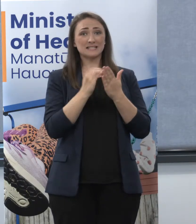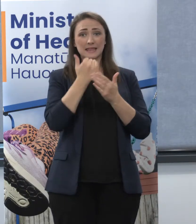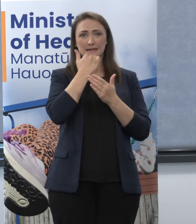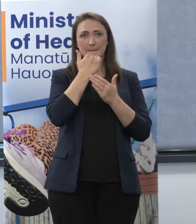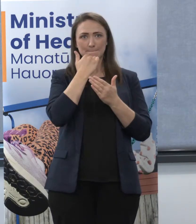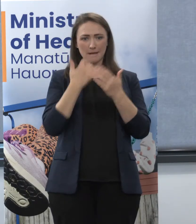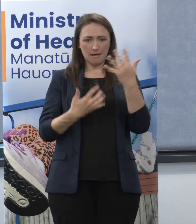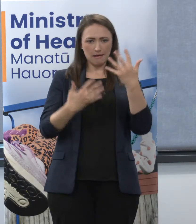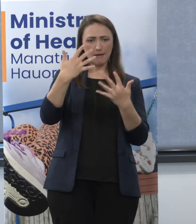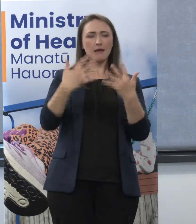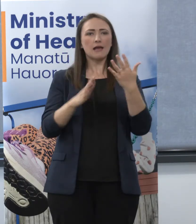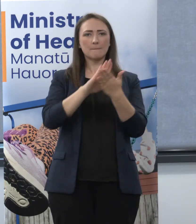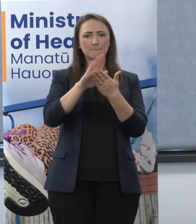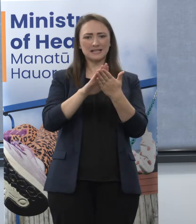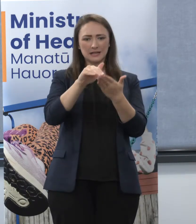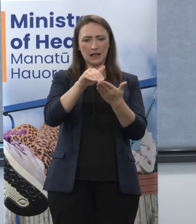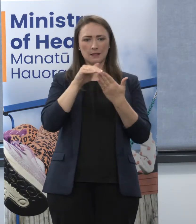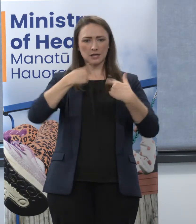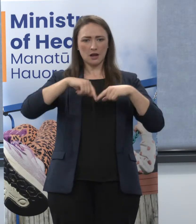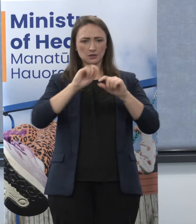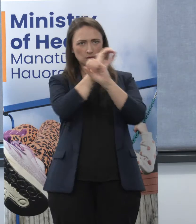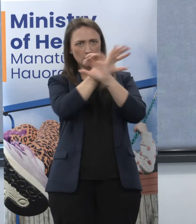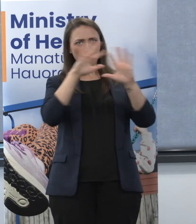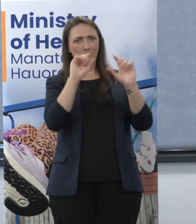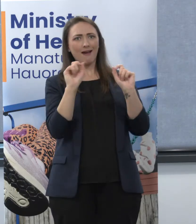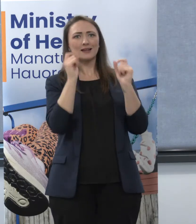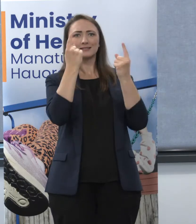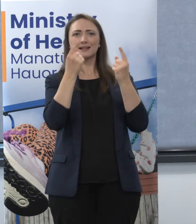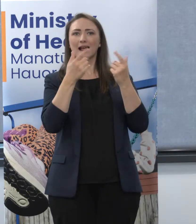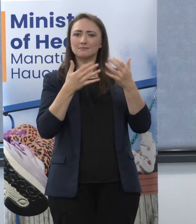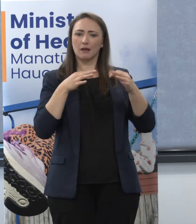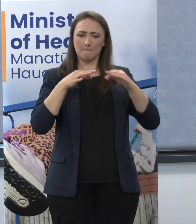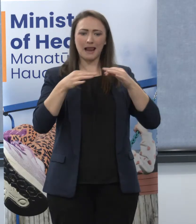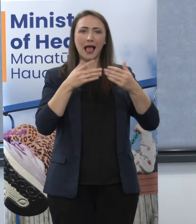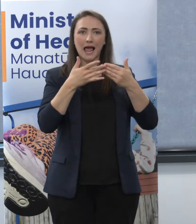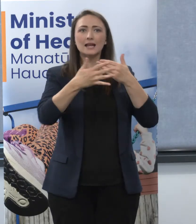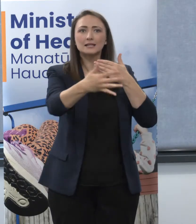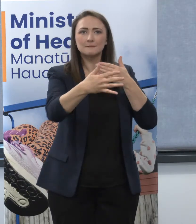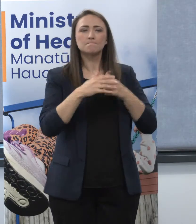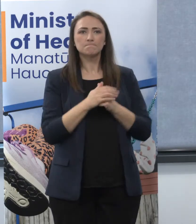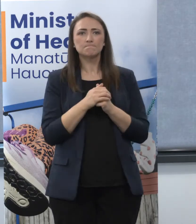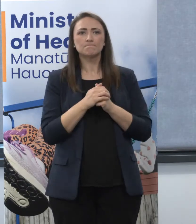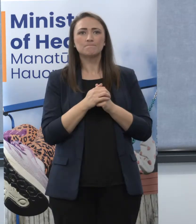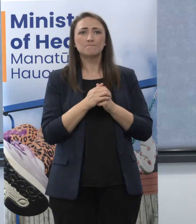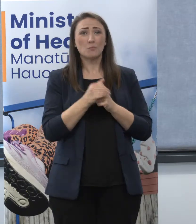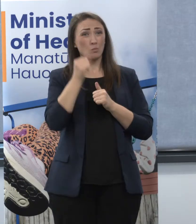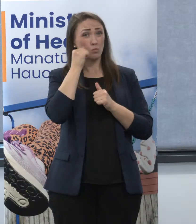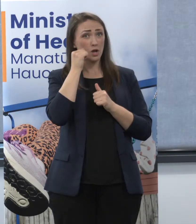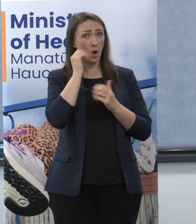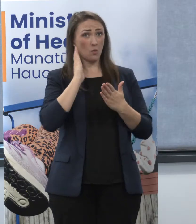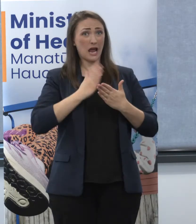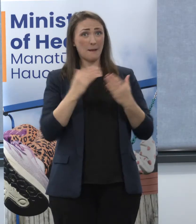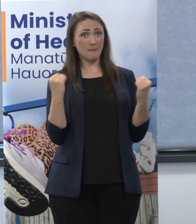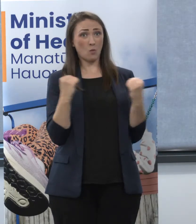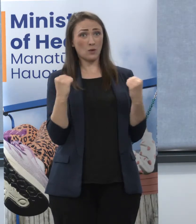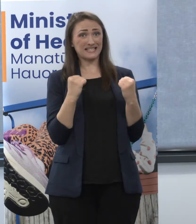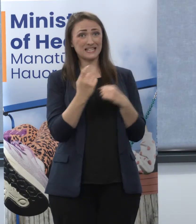decision-making and levels of